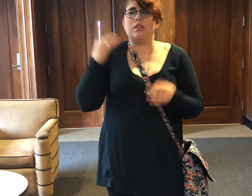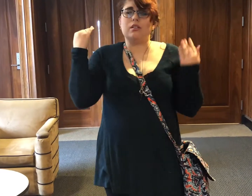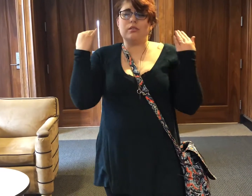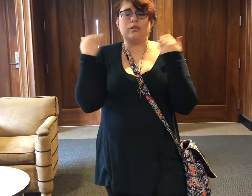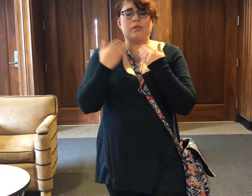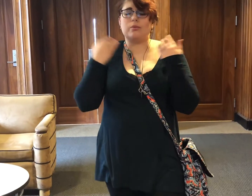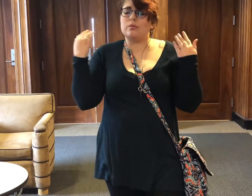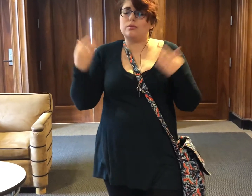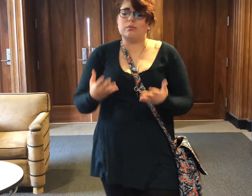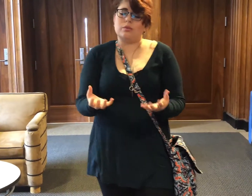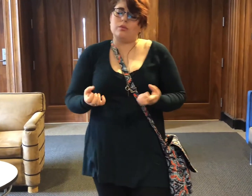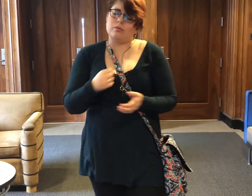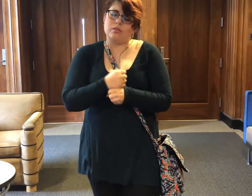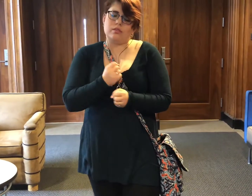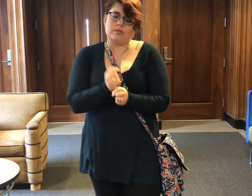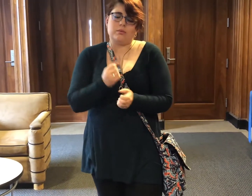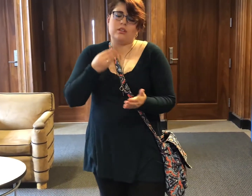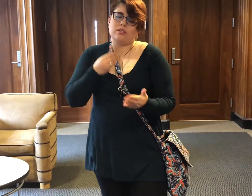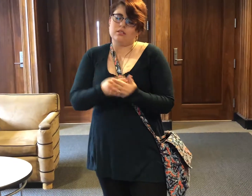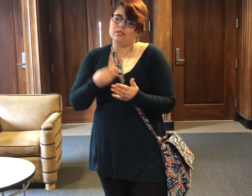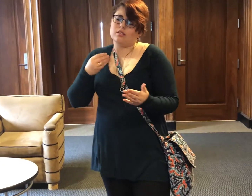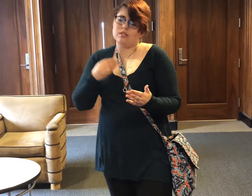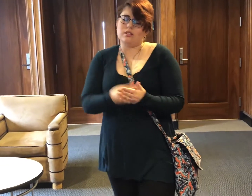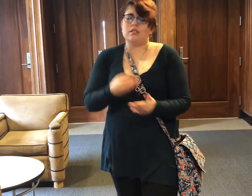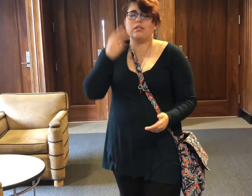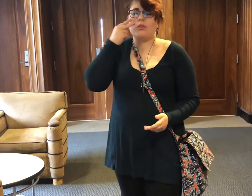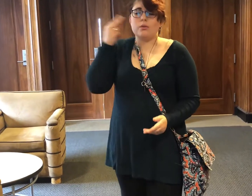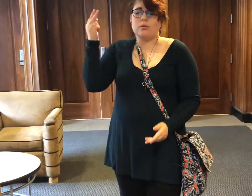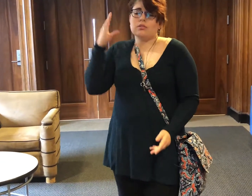Never rich so we were out to make that steady figure